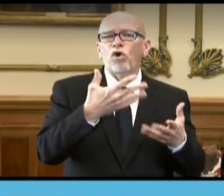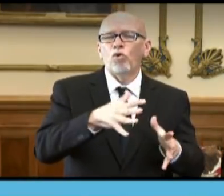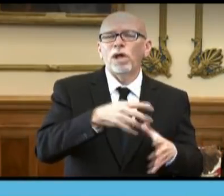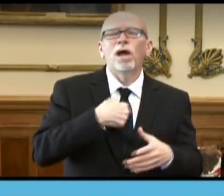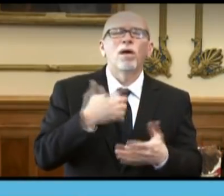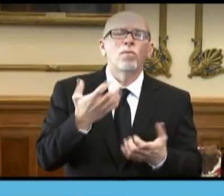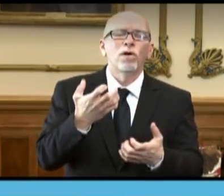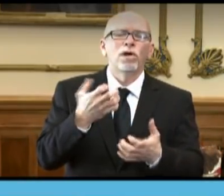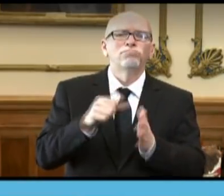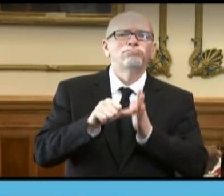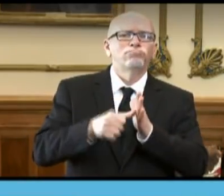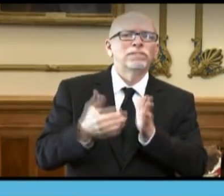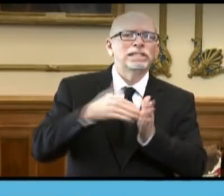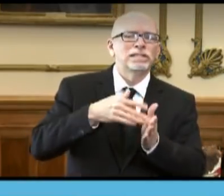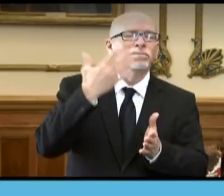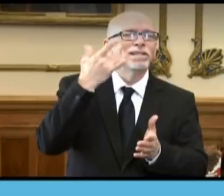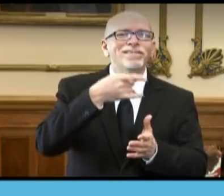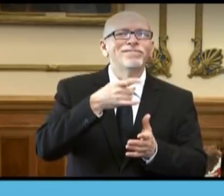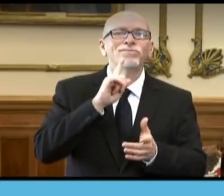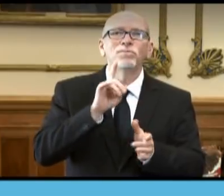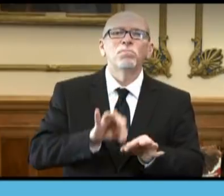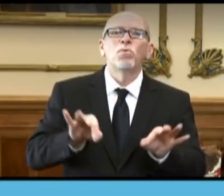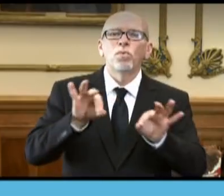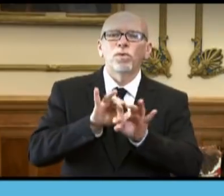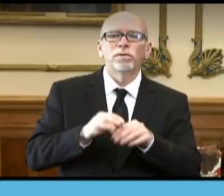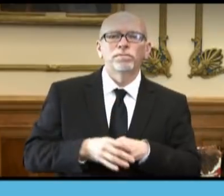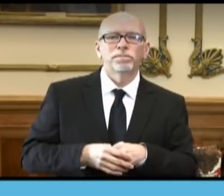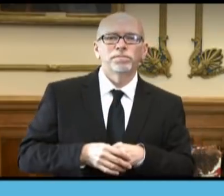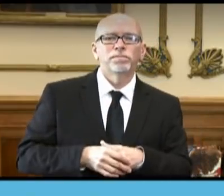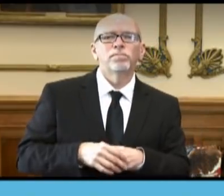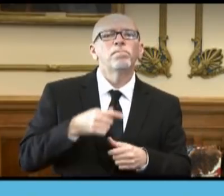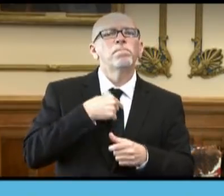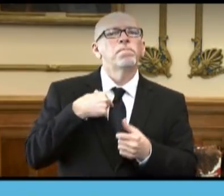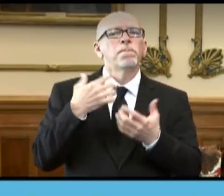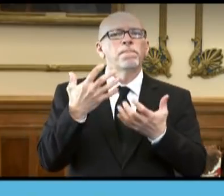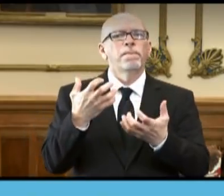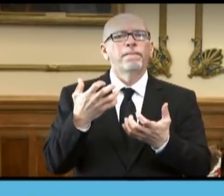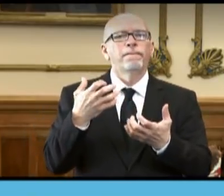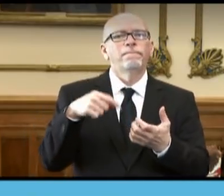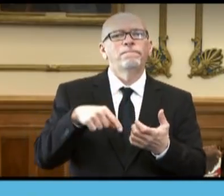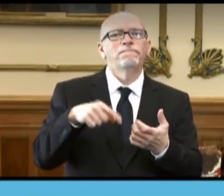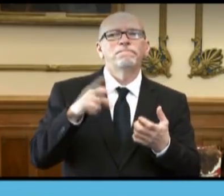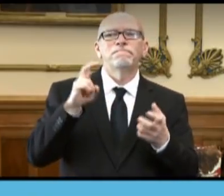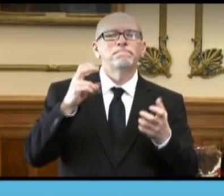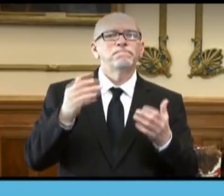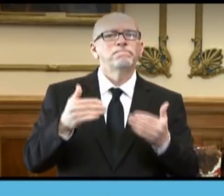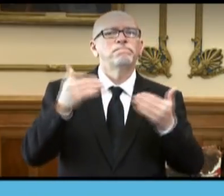AS WE TRANSITION TO THE NEXT STAGES HERE OF THIS GROUP, CHRIS MENTIONED SOME OF THESE ALREADY.